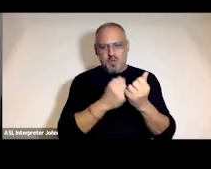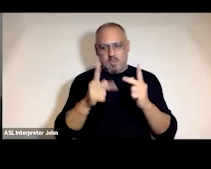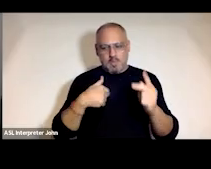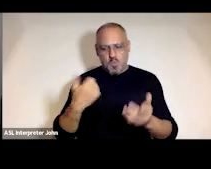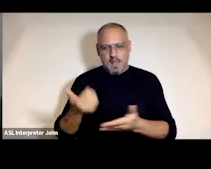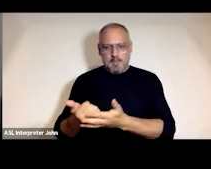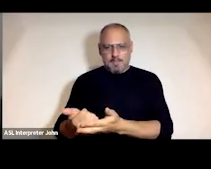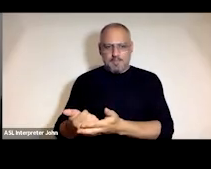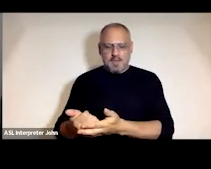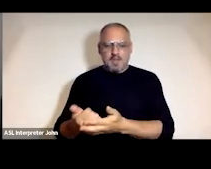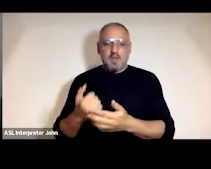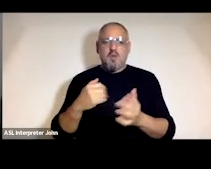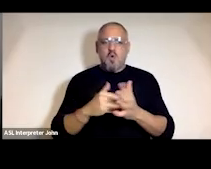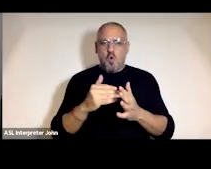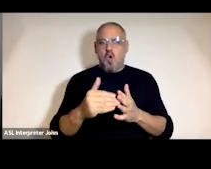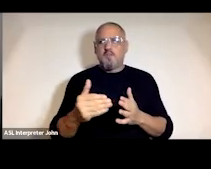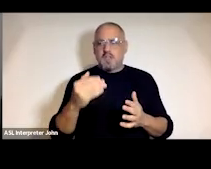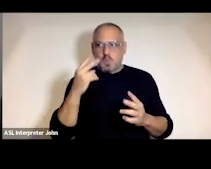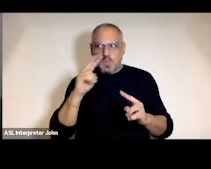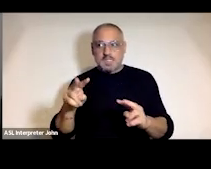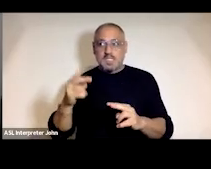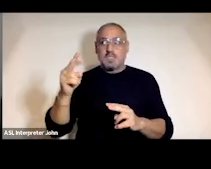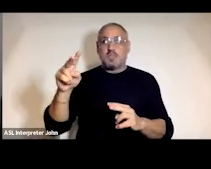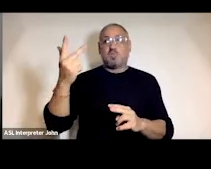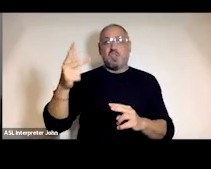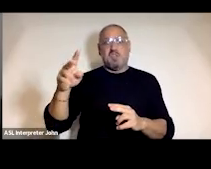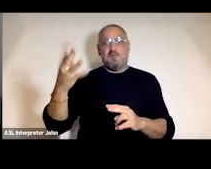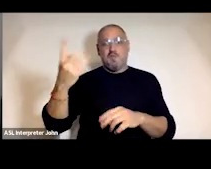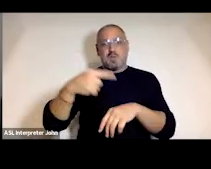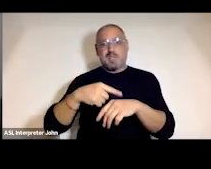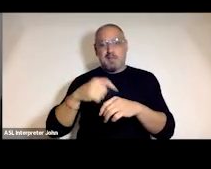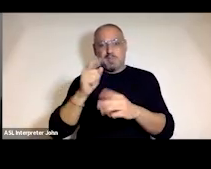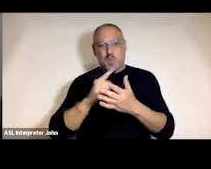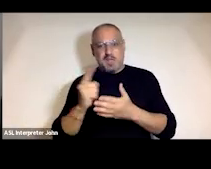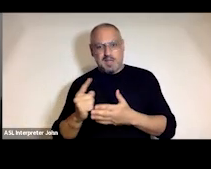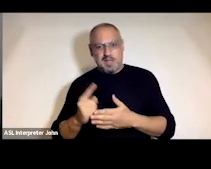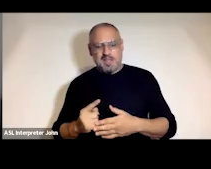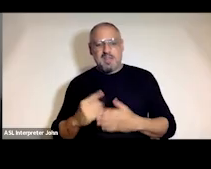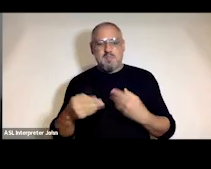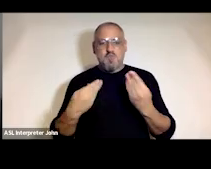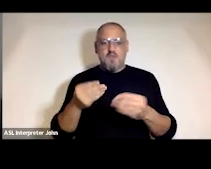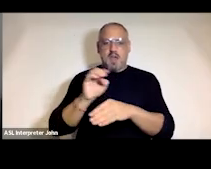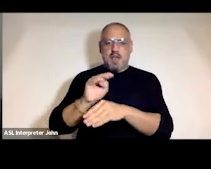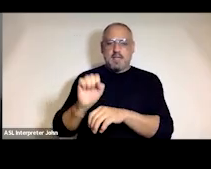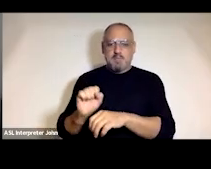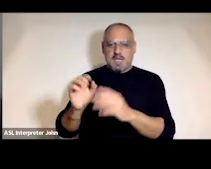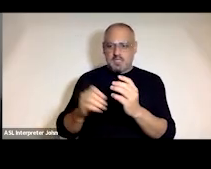So we would oftentimes be seeing them three, four, even sometimes five times a week to provide case management services,